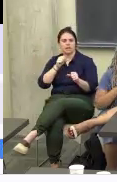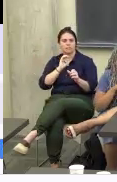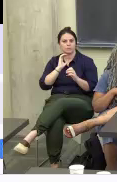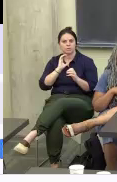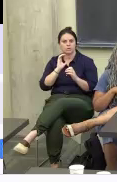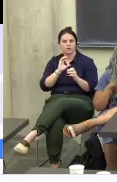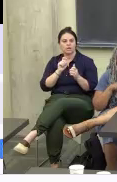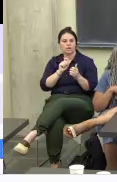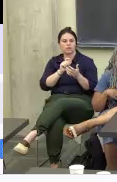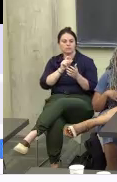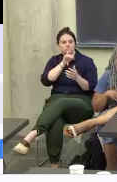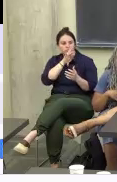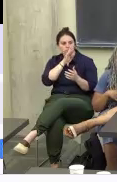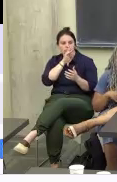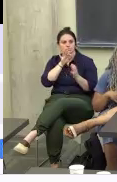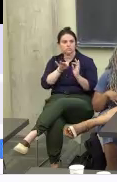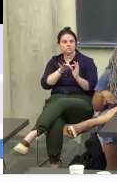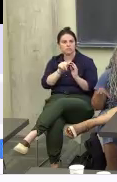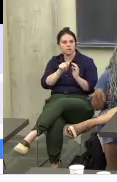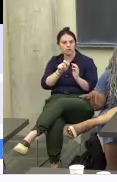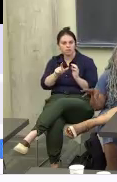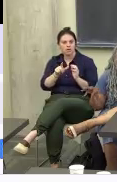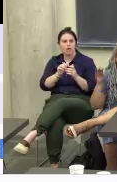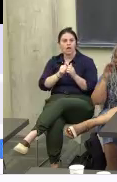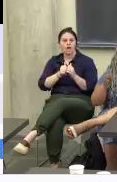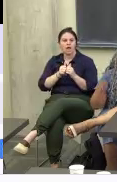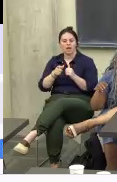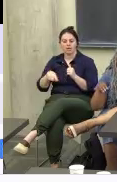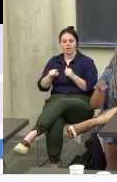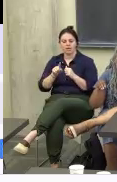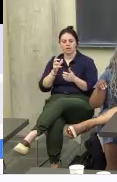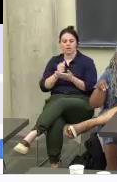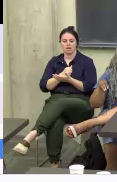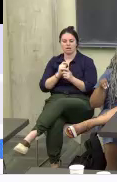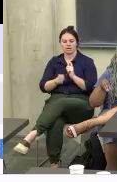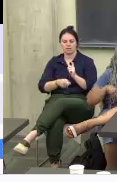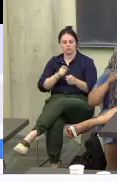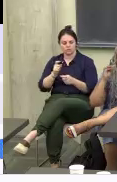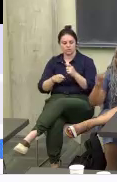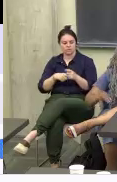You know with written with spoken language at all get to contribute You know,